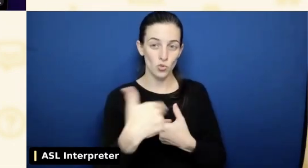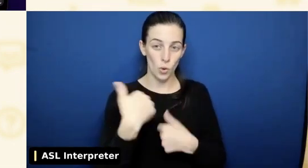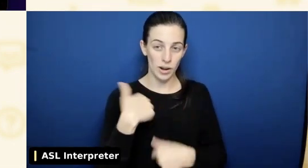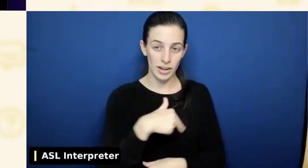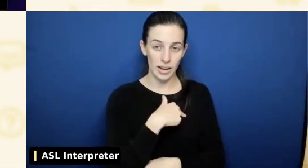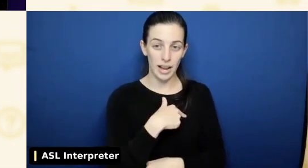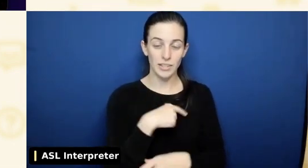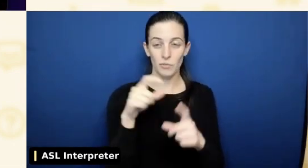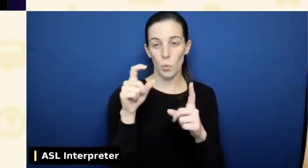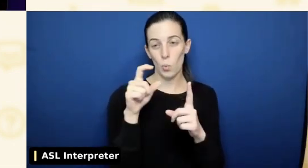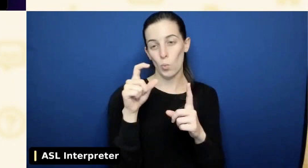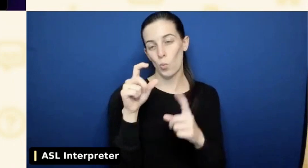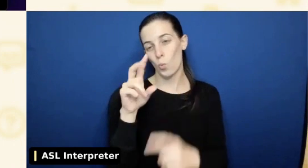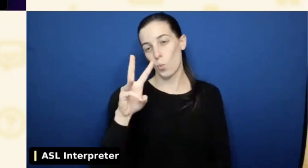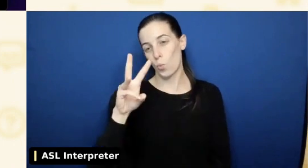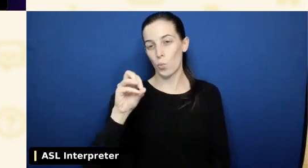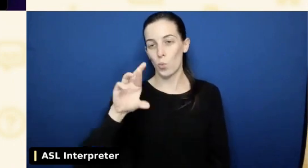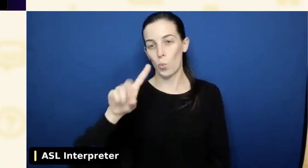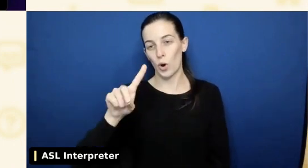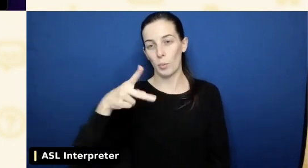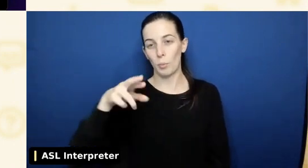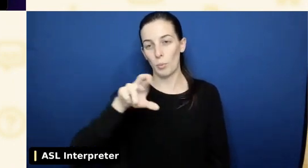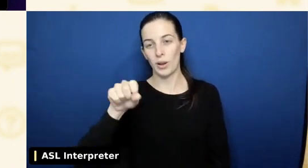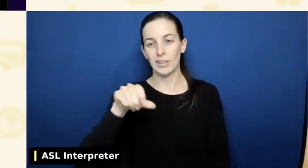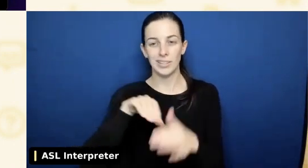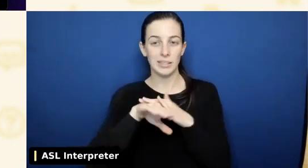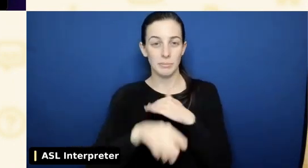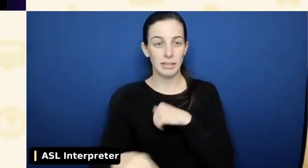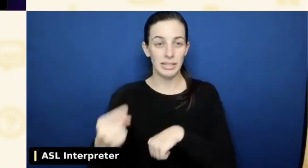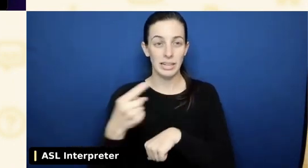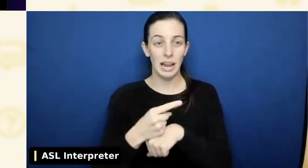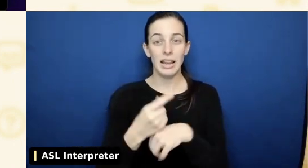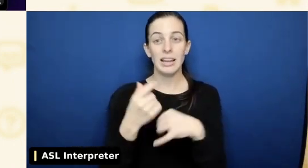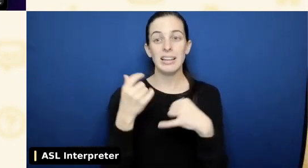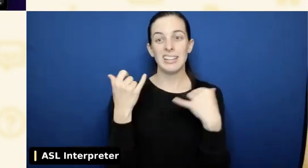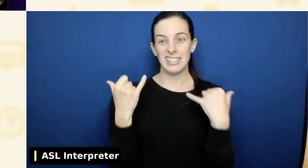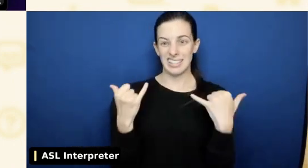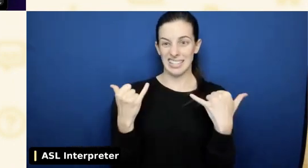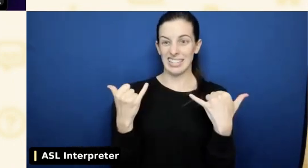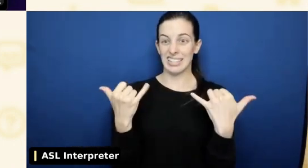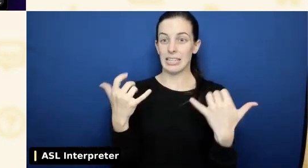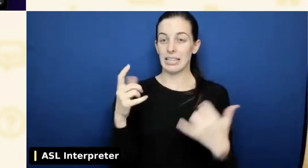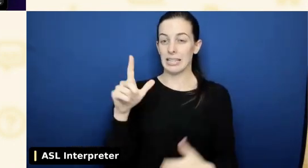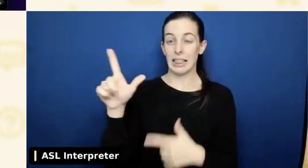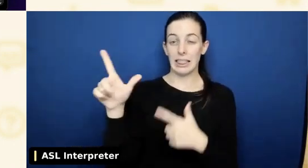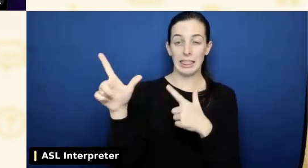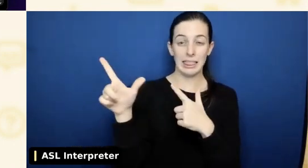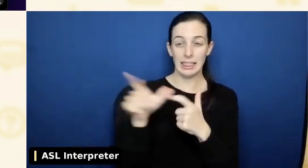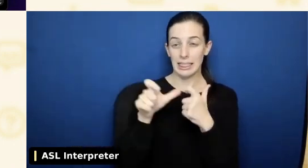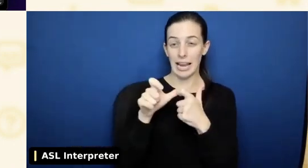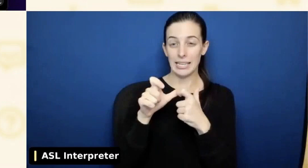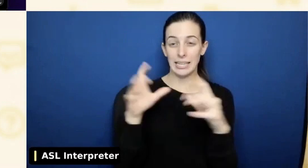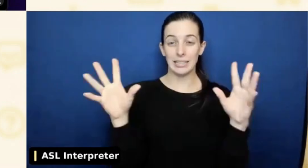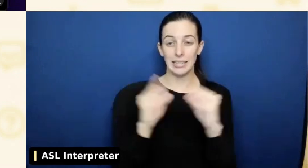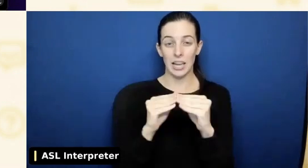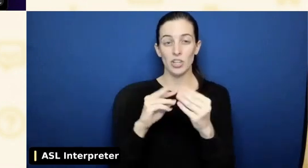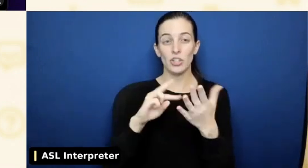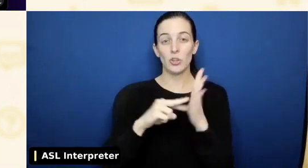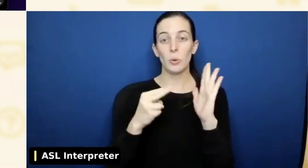As I said, this is a lightning talk. So our second session is about making the Visual tool accessible